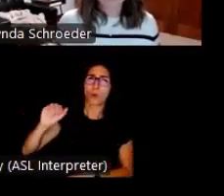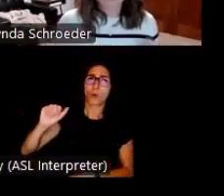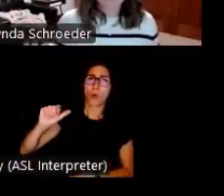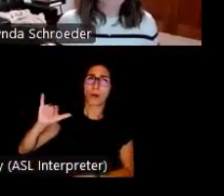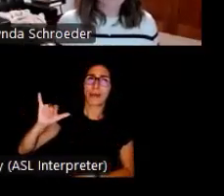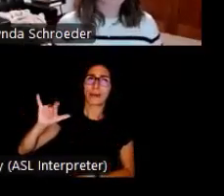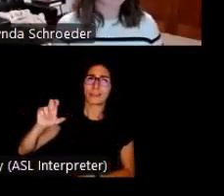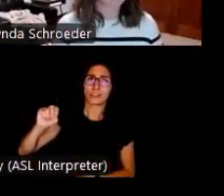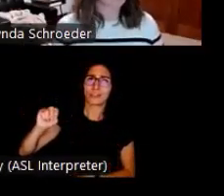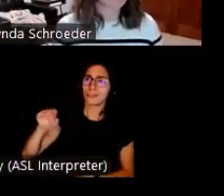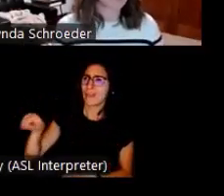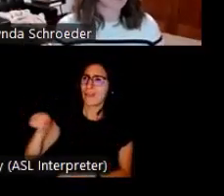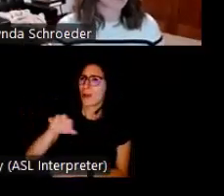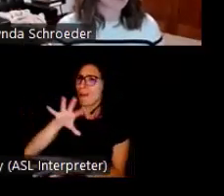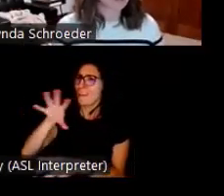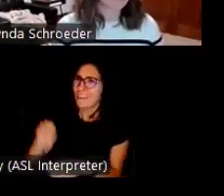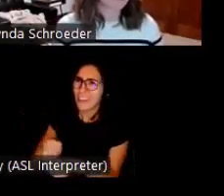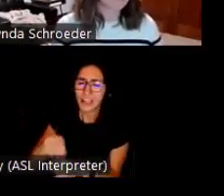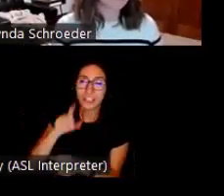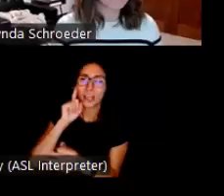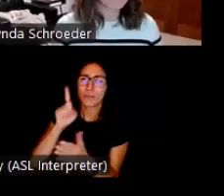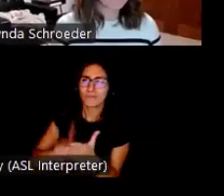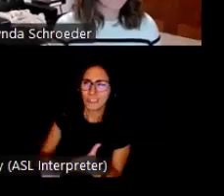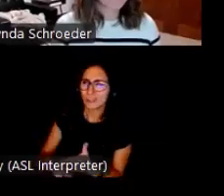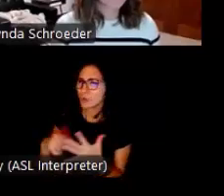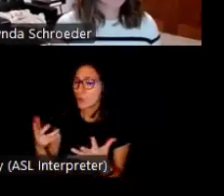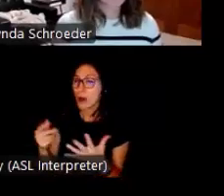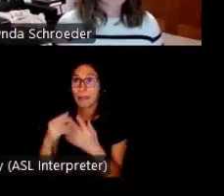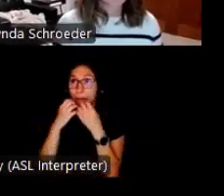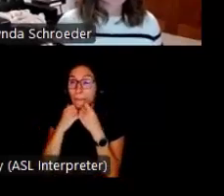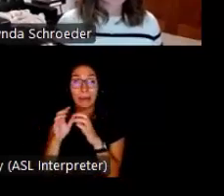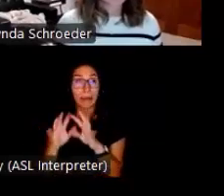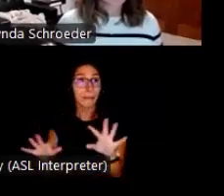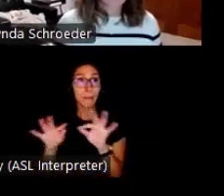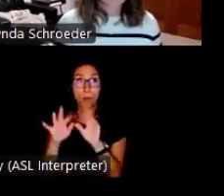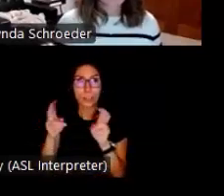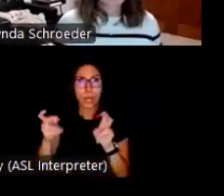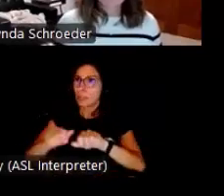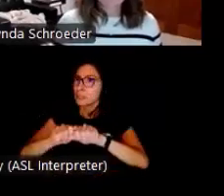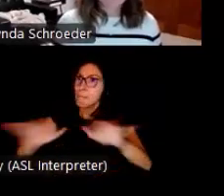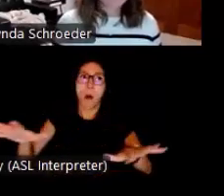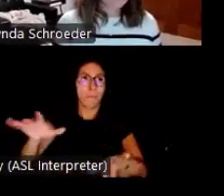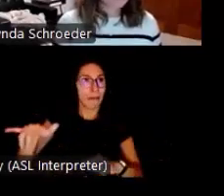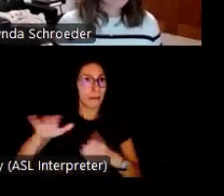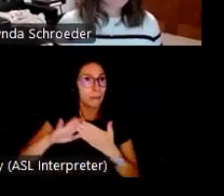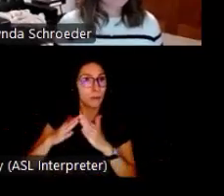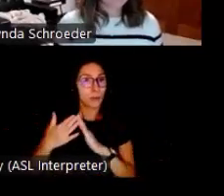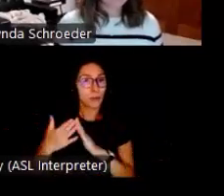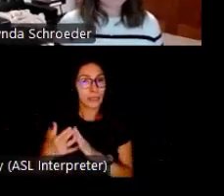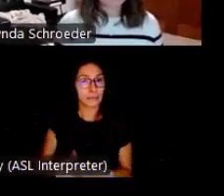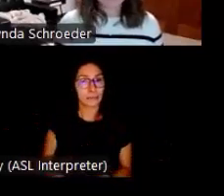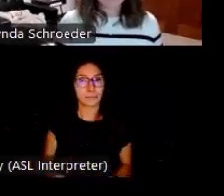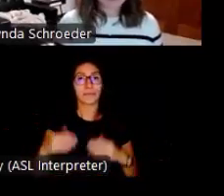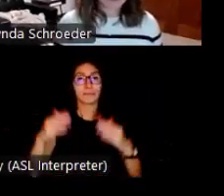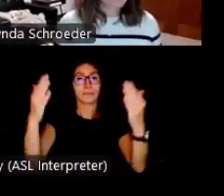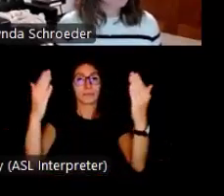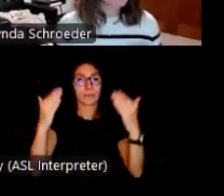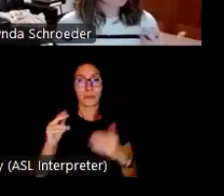What are the important topics in your community? Kiwanis and VFW, the county extension offices, these